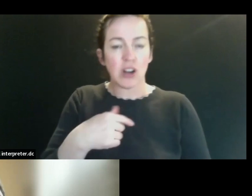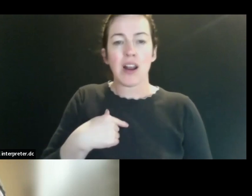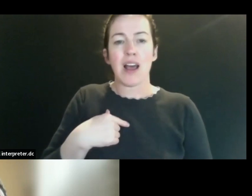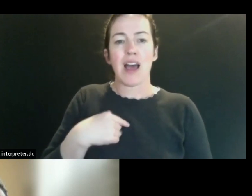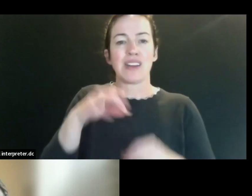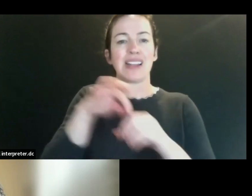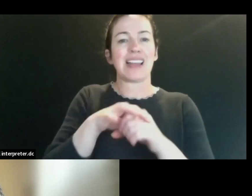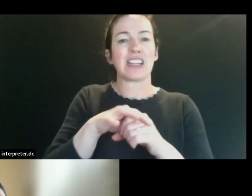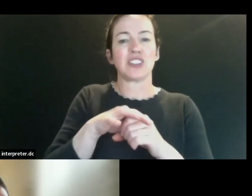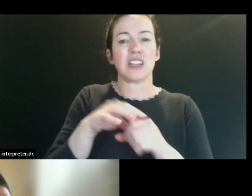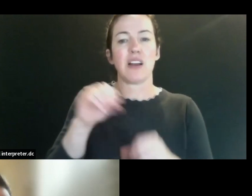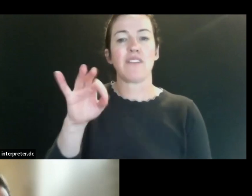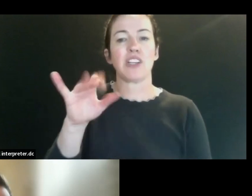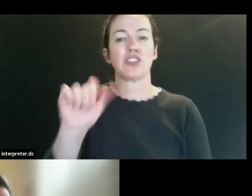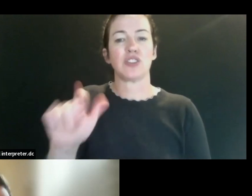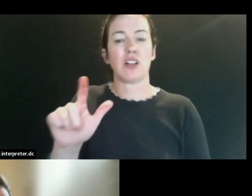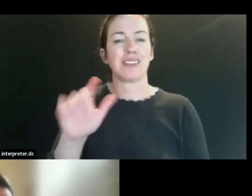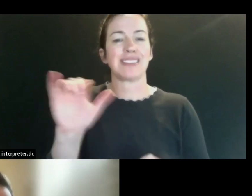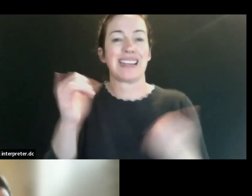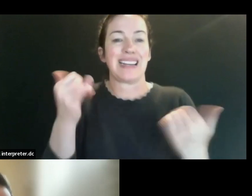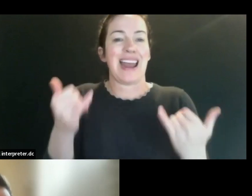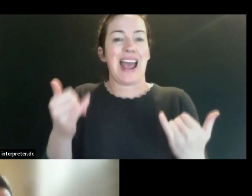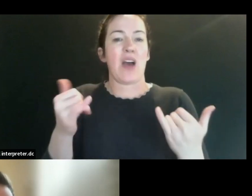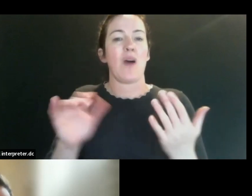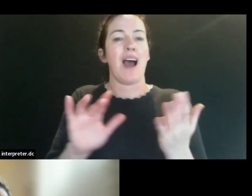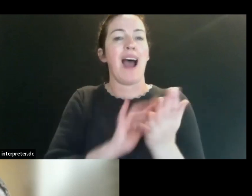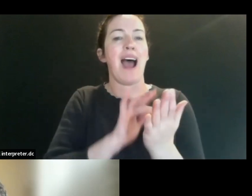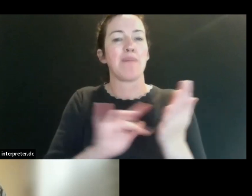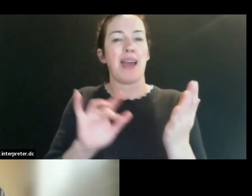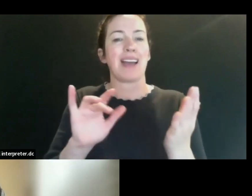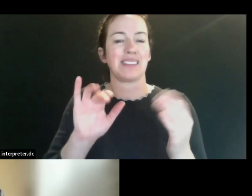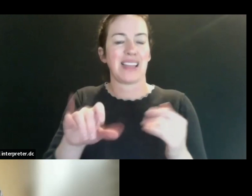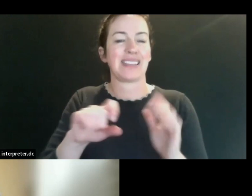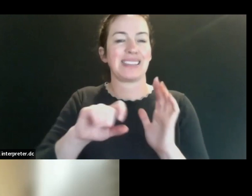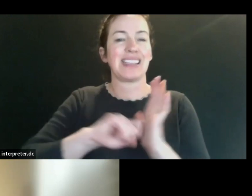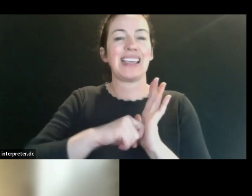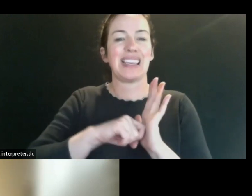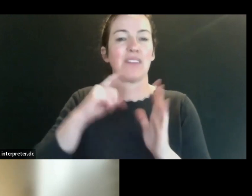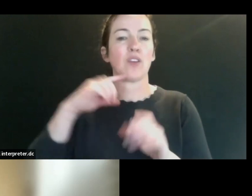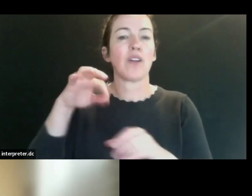because also those they're like on iPads now, so that's key to even vote. But recently one